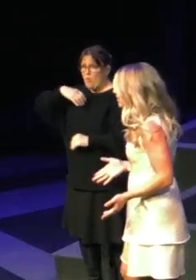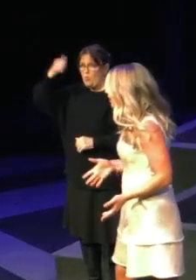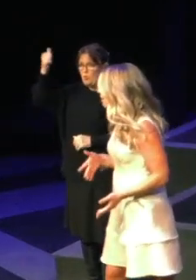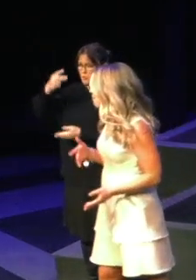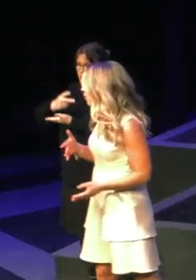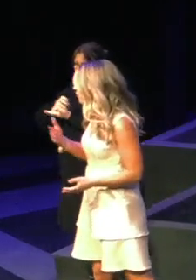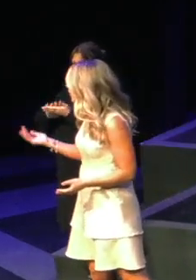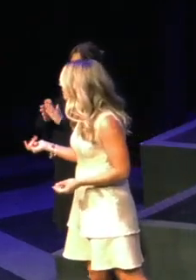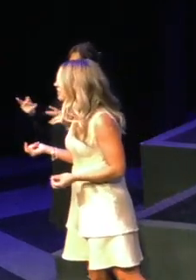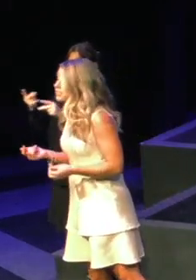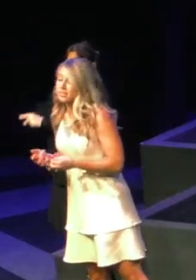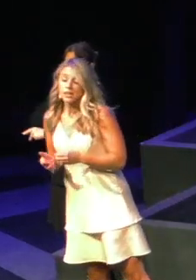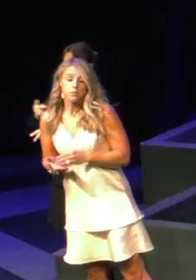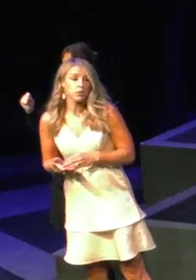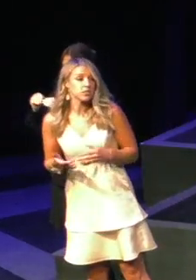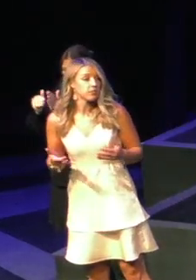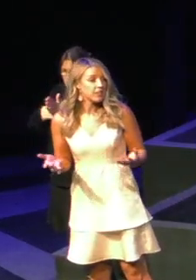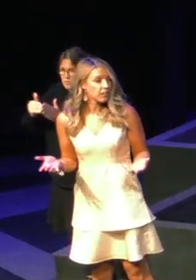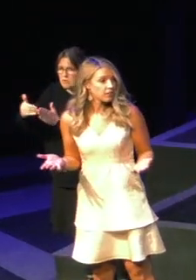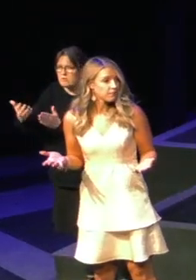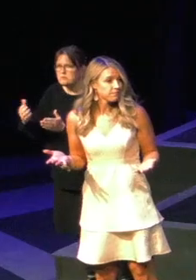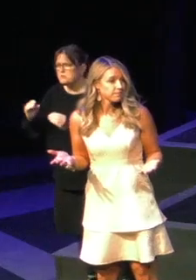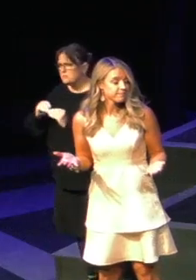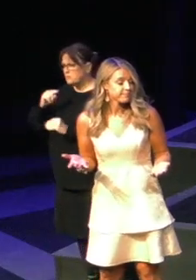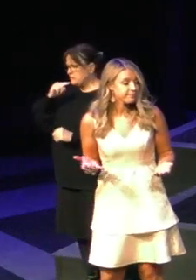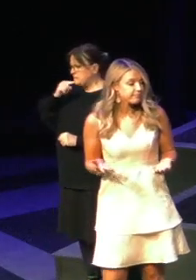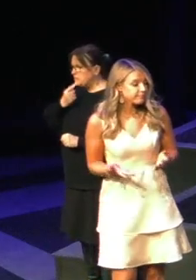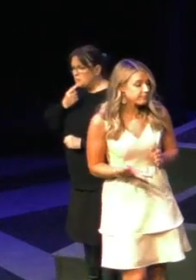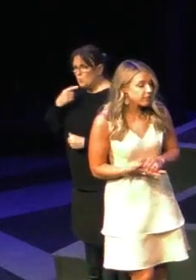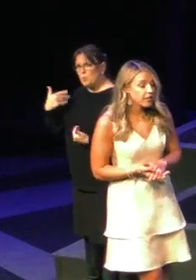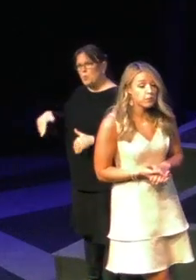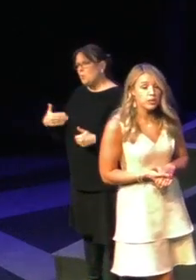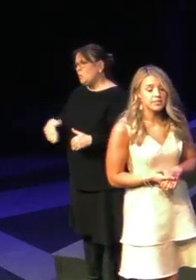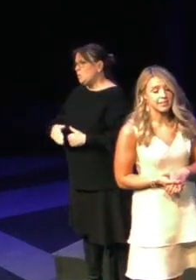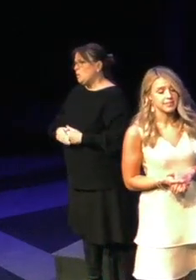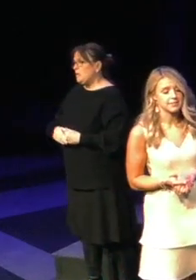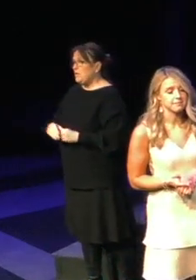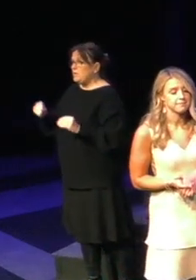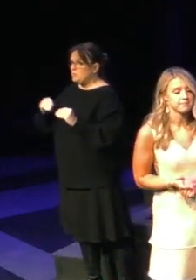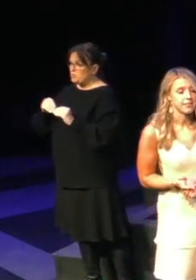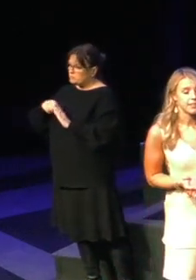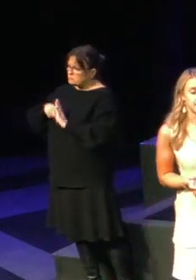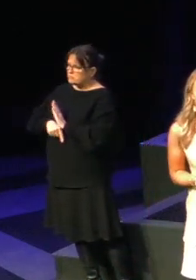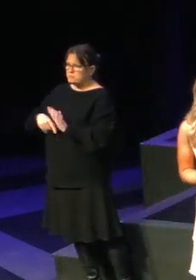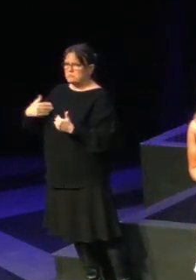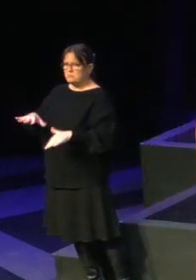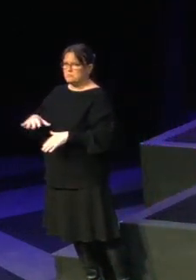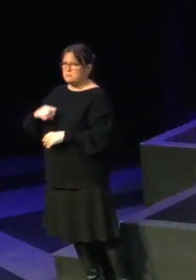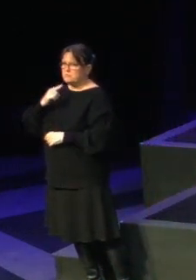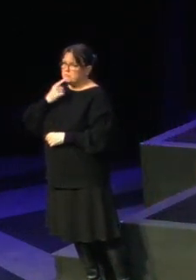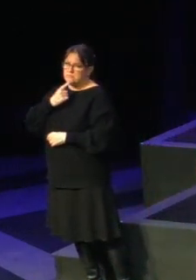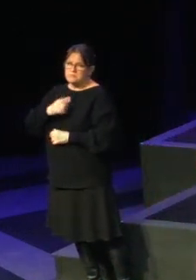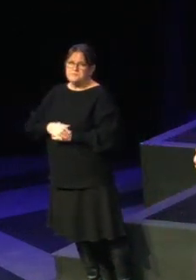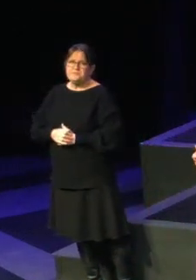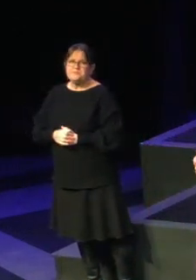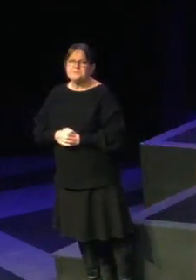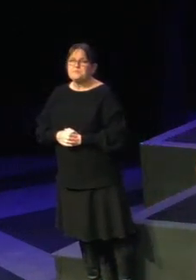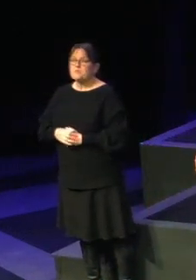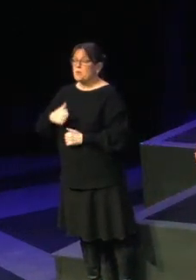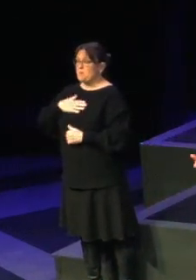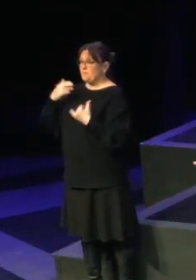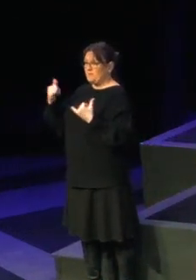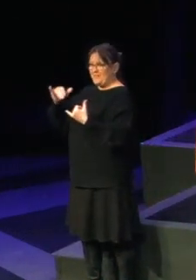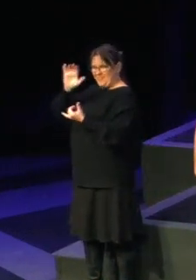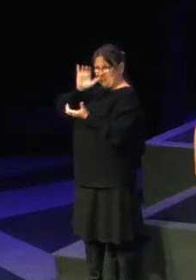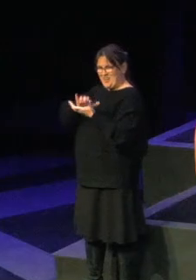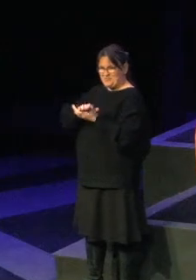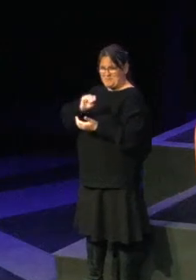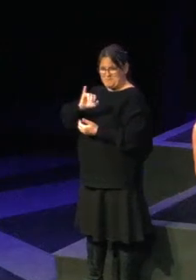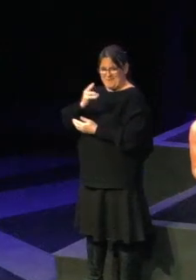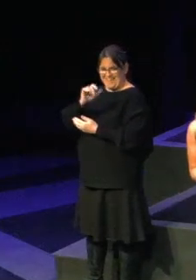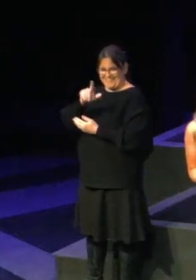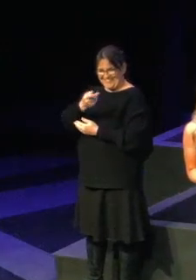worse. They got more frequent, more severe and more intense. So my now husband Michael and I did some